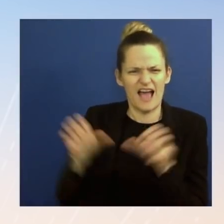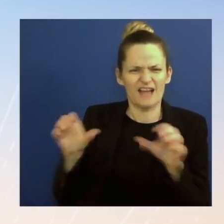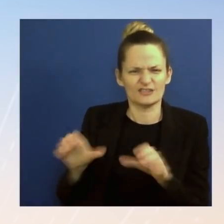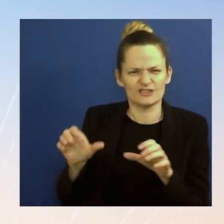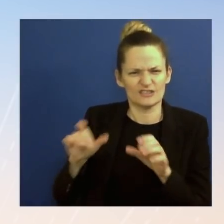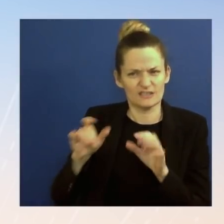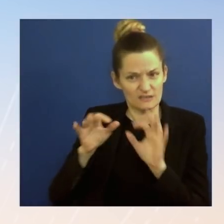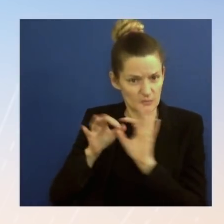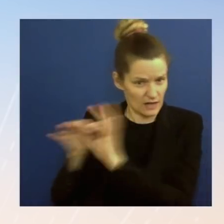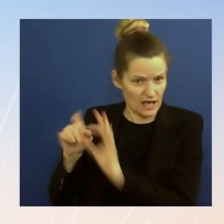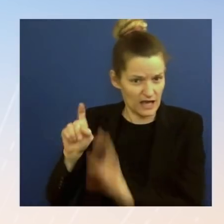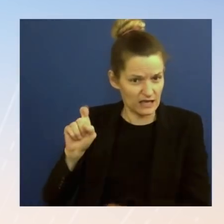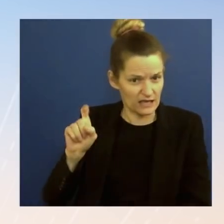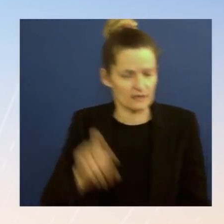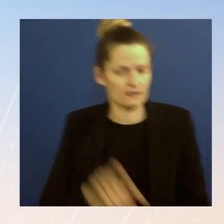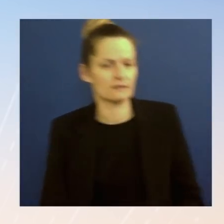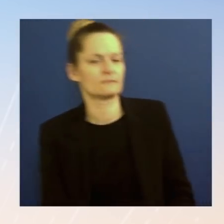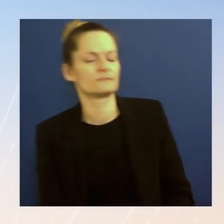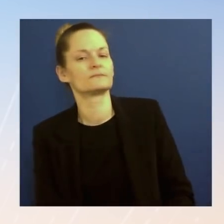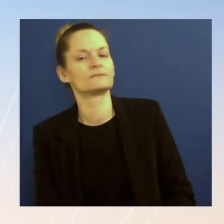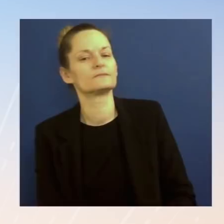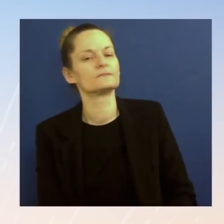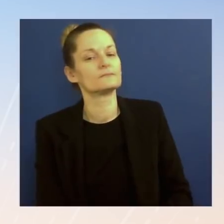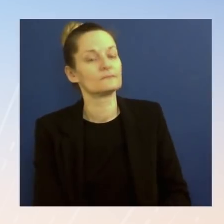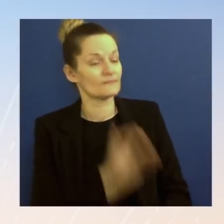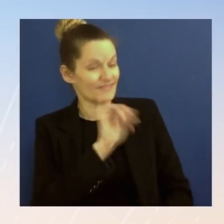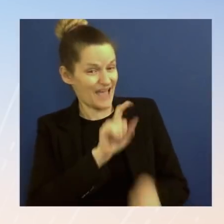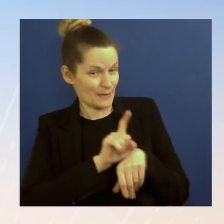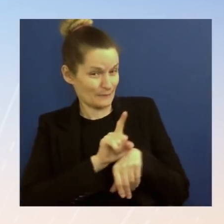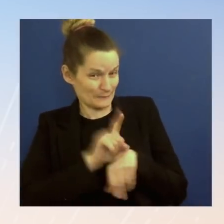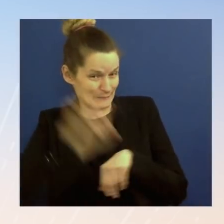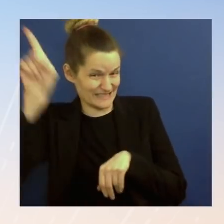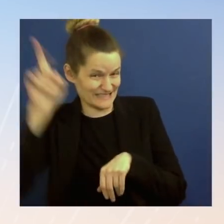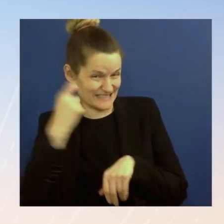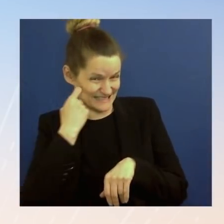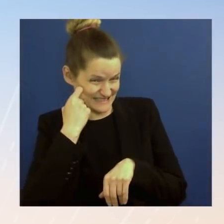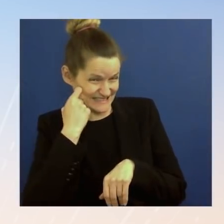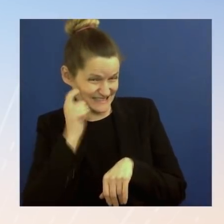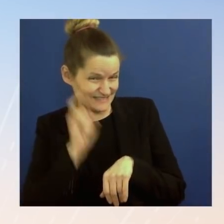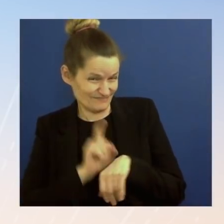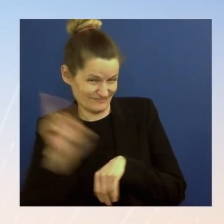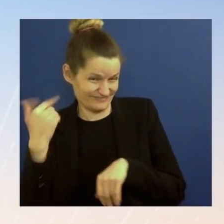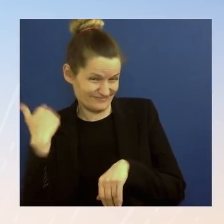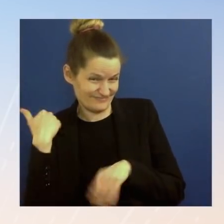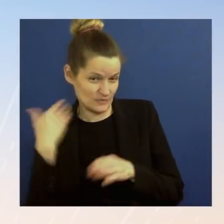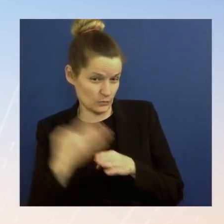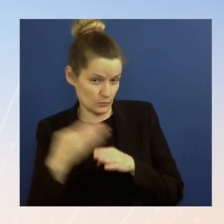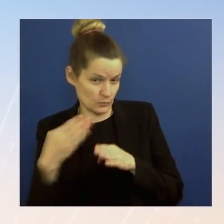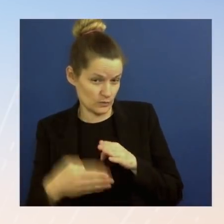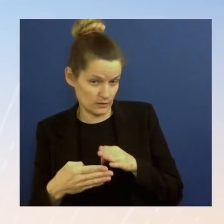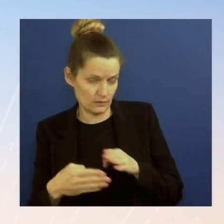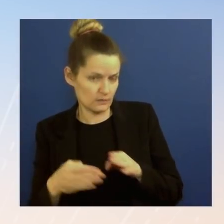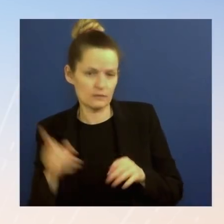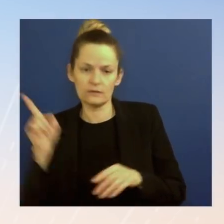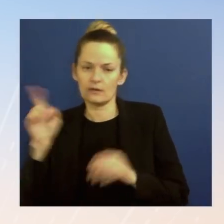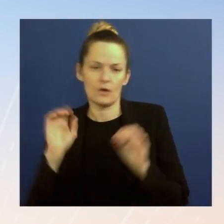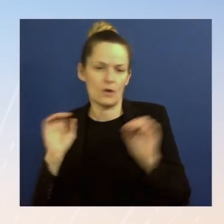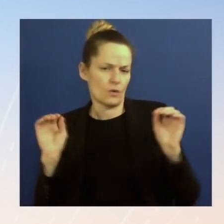no U.S. facilities were hit, no personnel were harmed. We were not the targets of that. We've obviously seen tests and information